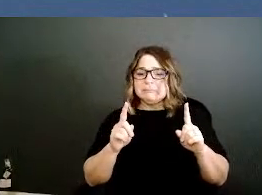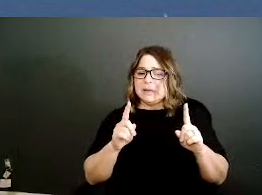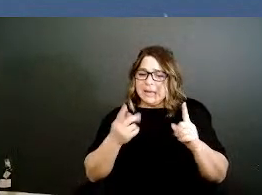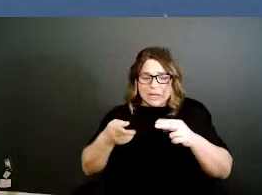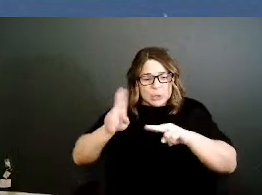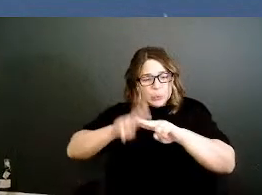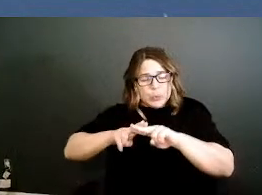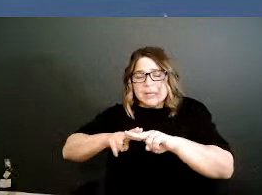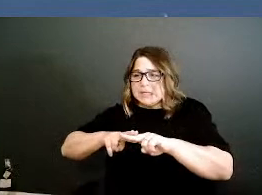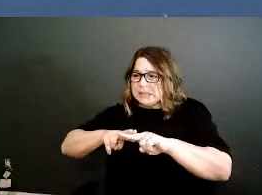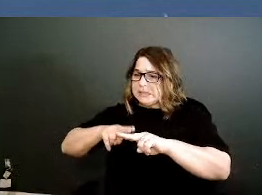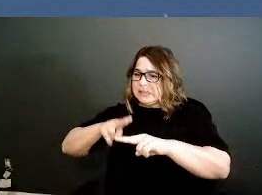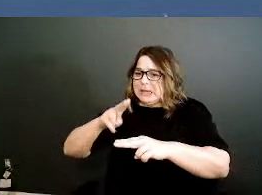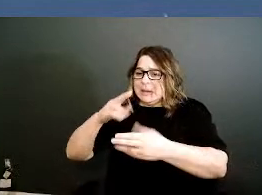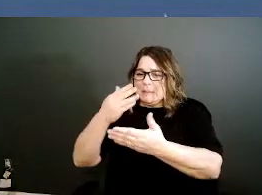COMMITMENT TO CARE AND SUPPORT